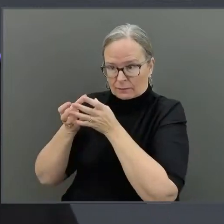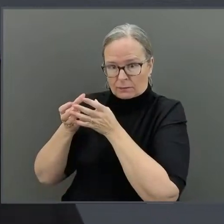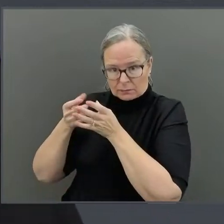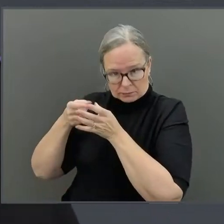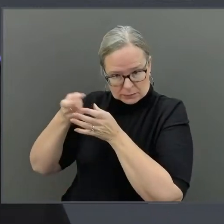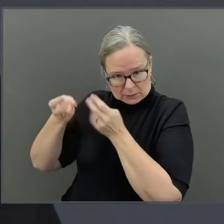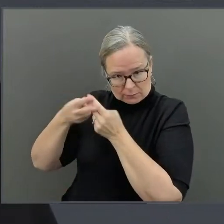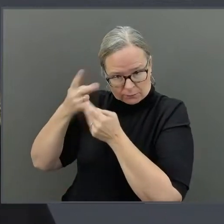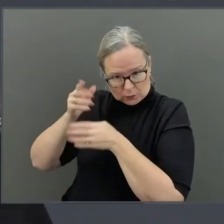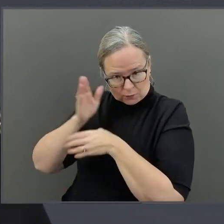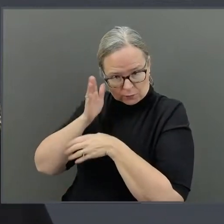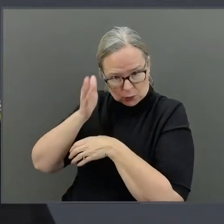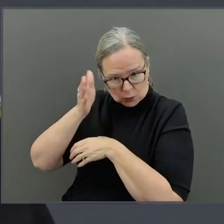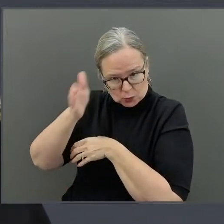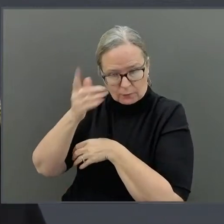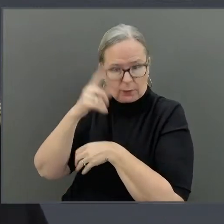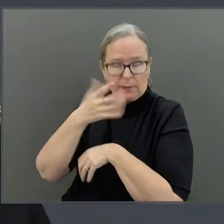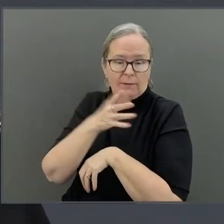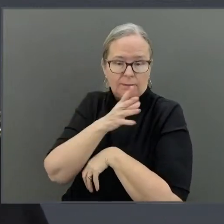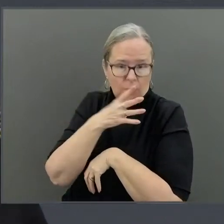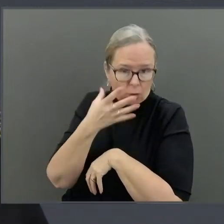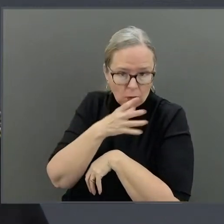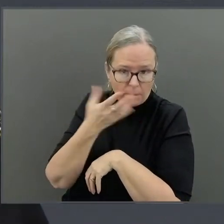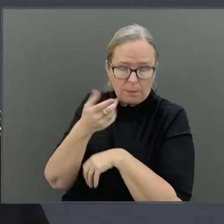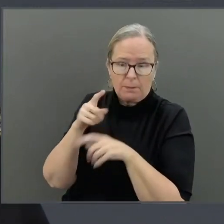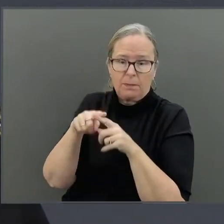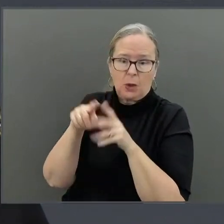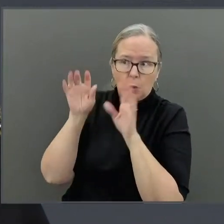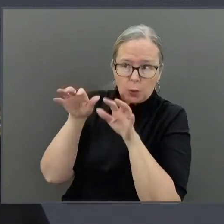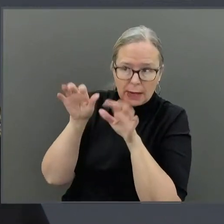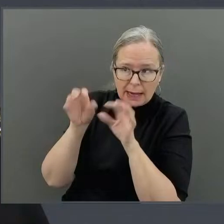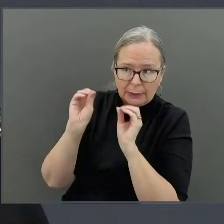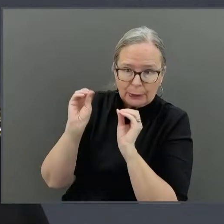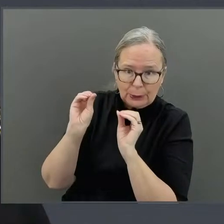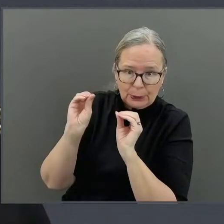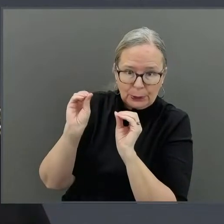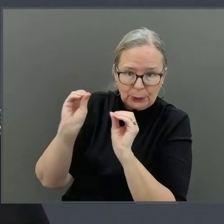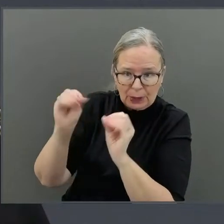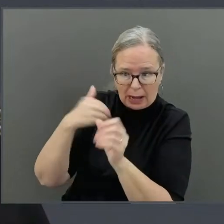City of Calgary obviously pulls from the rivers both the bulll and the elbow Rivers uh to be able